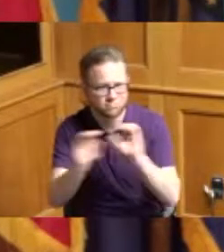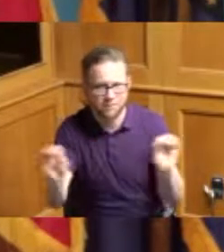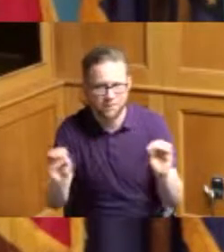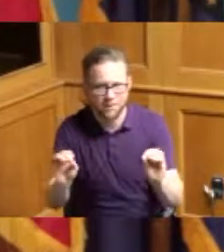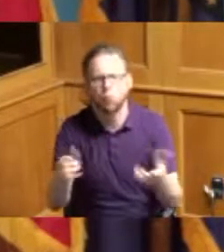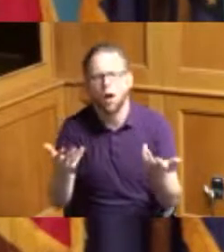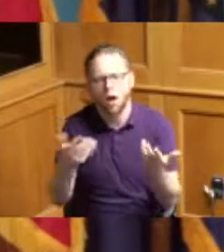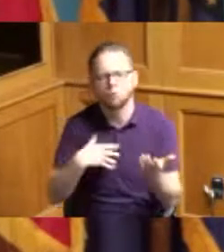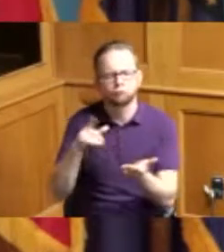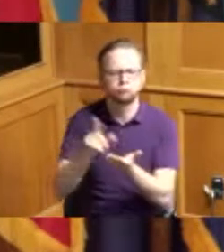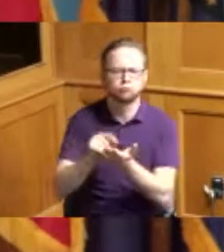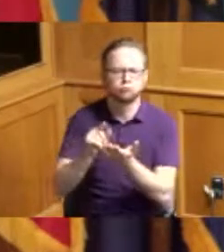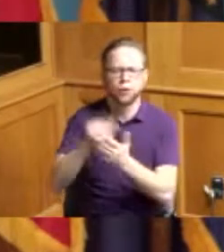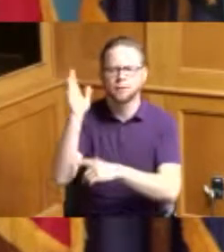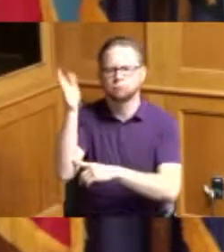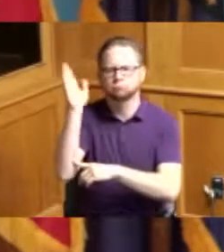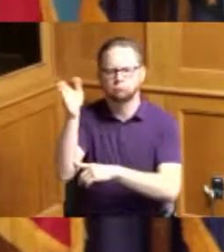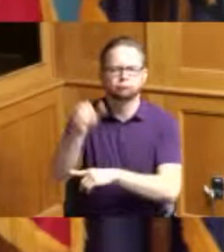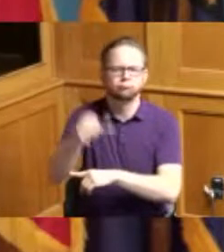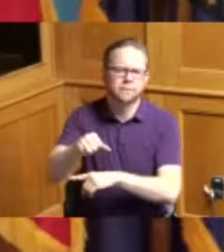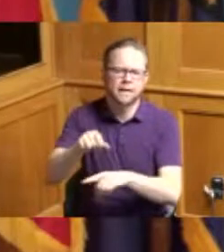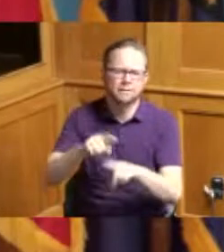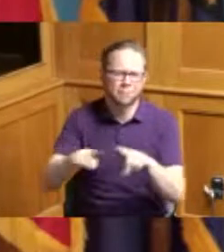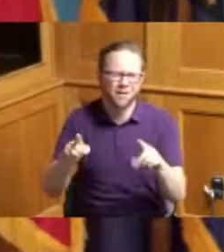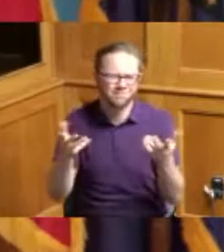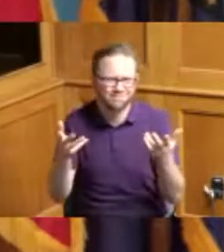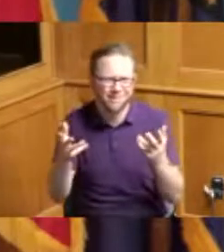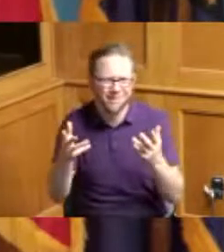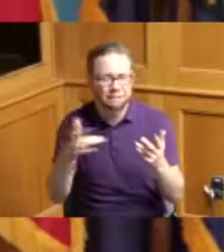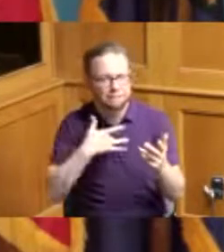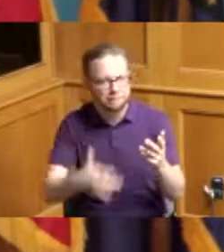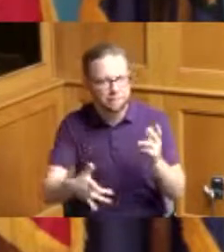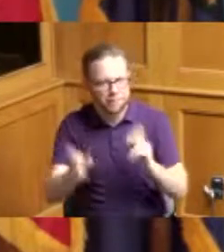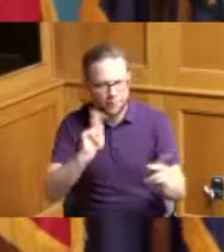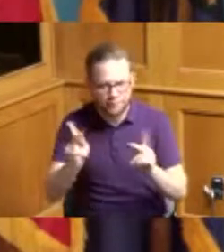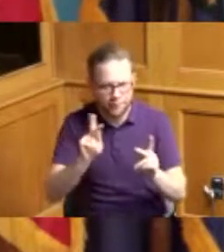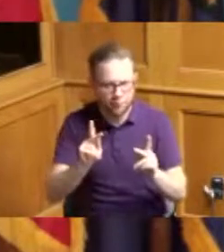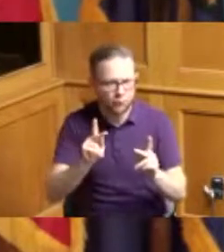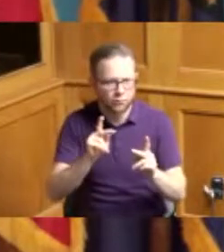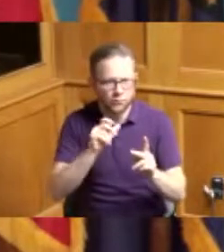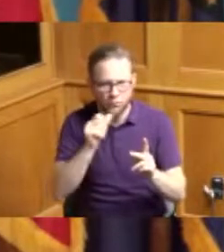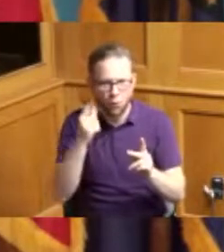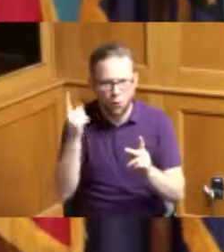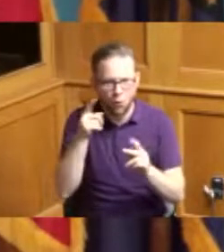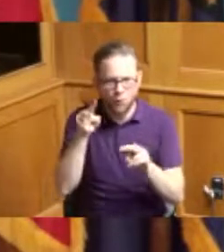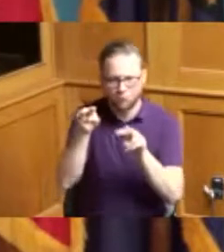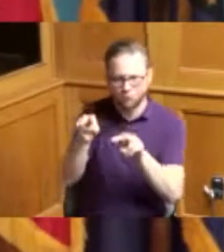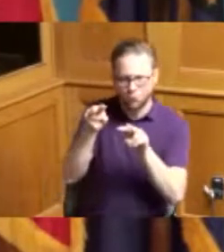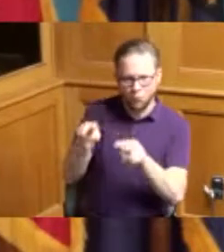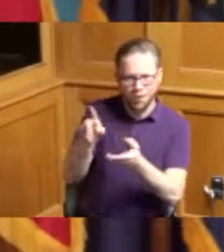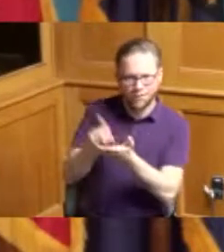but people consumed their information different ways so I think adding them with whatever we were